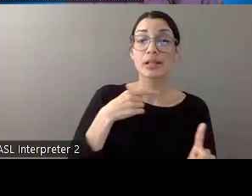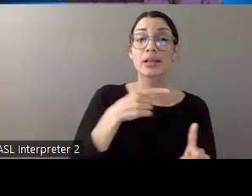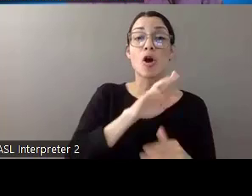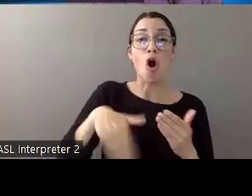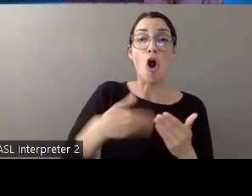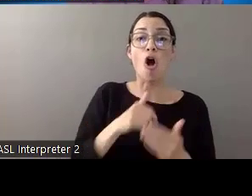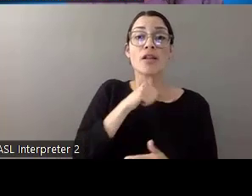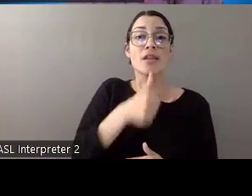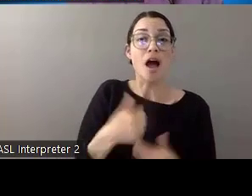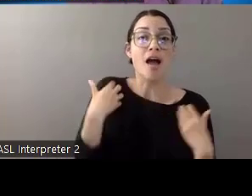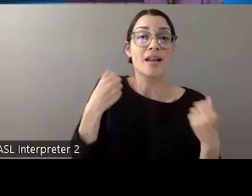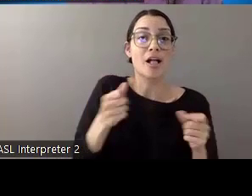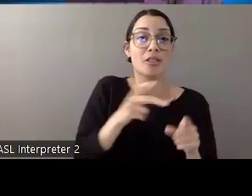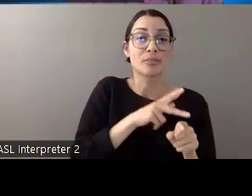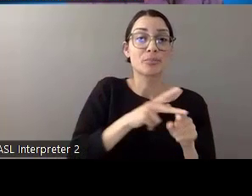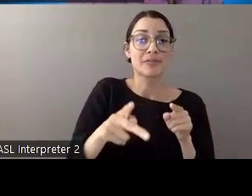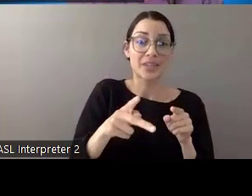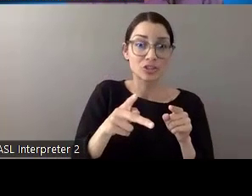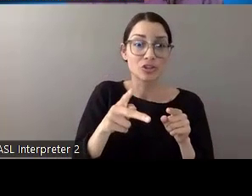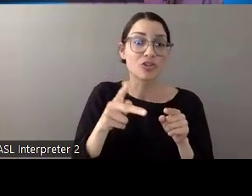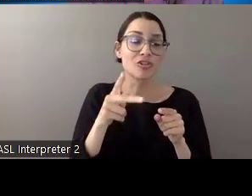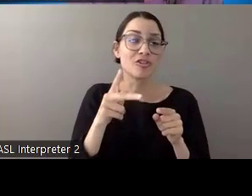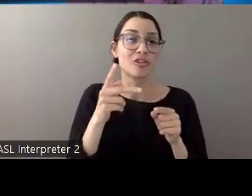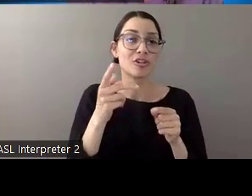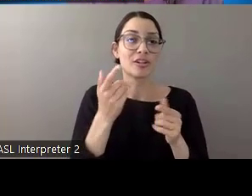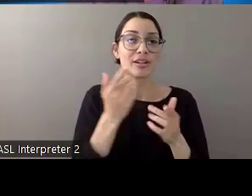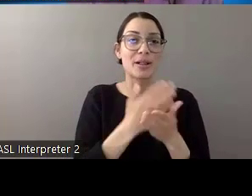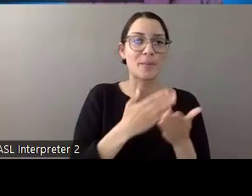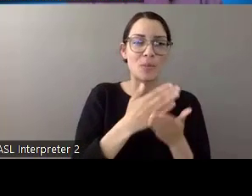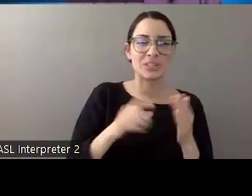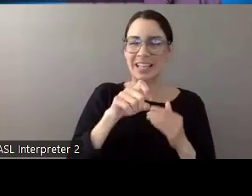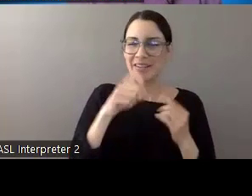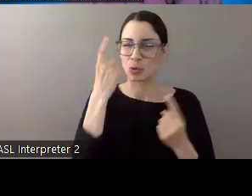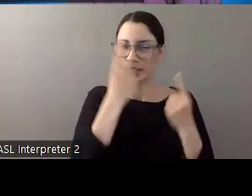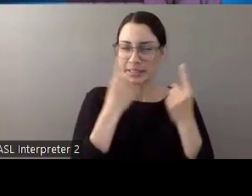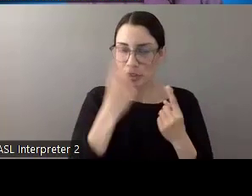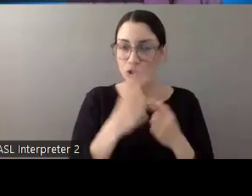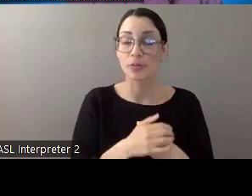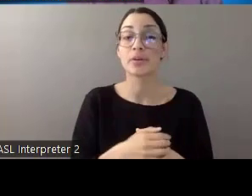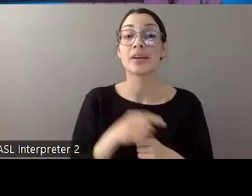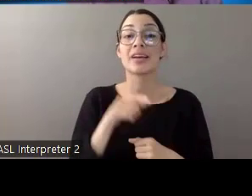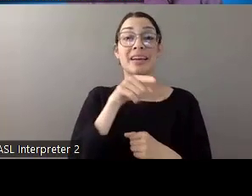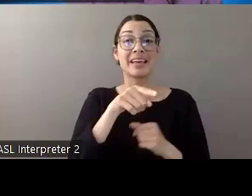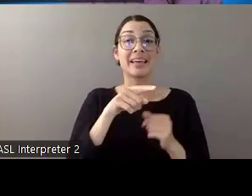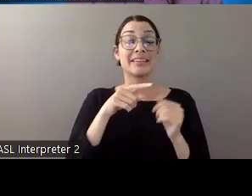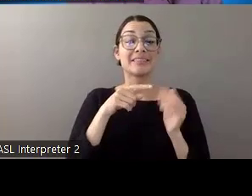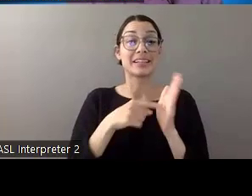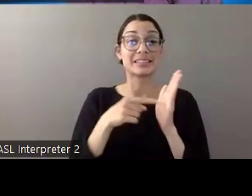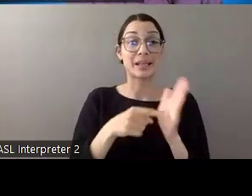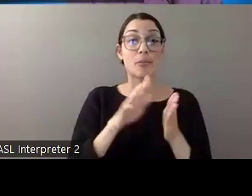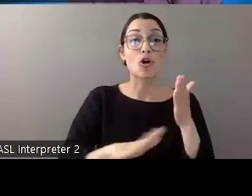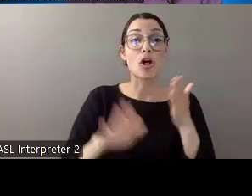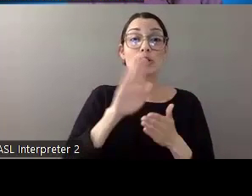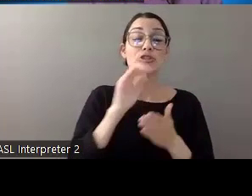of the institution factor into the calculation. So, in this case, the College of Arts & Sciences and Engineering school,